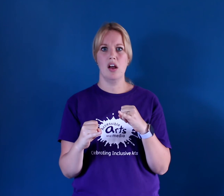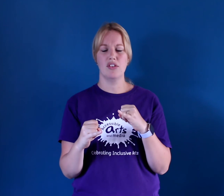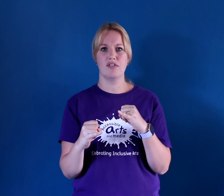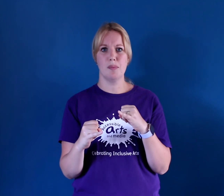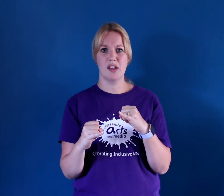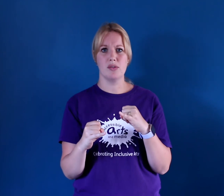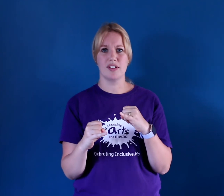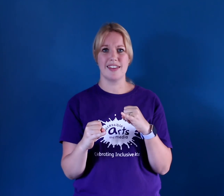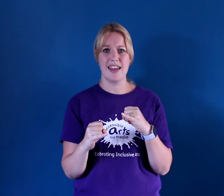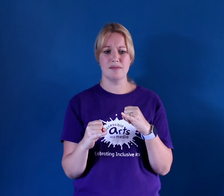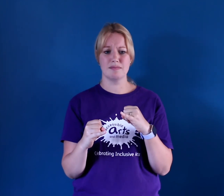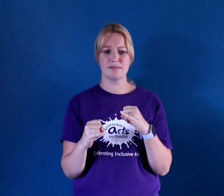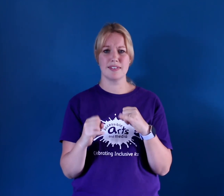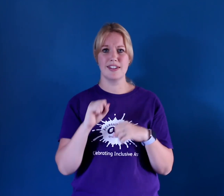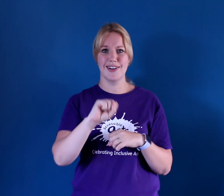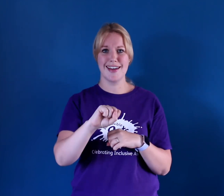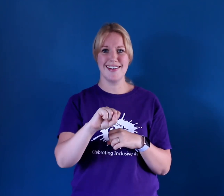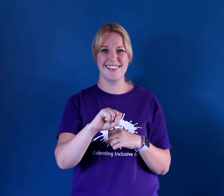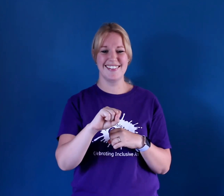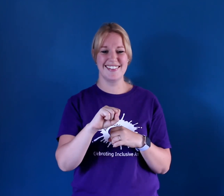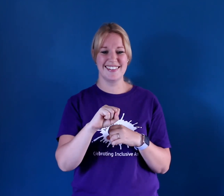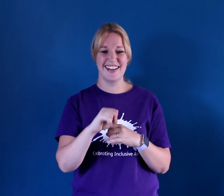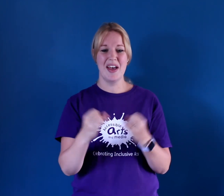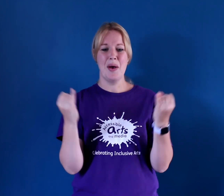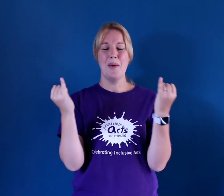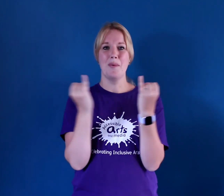Lots of W’s to say. Your turn.